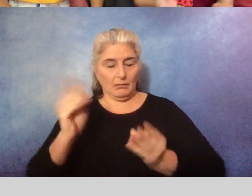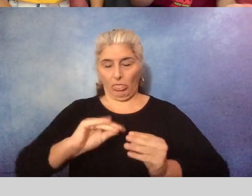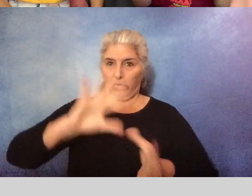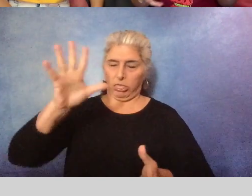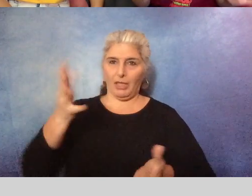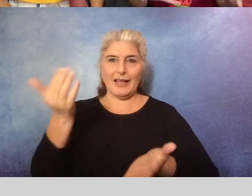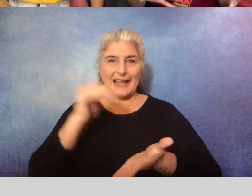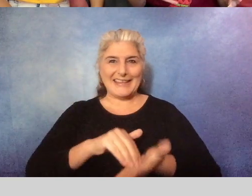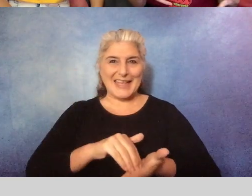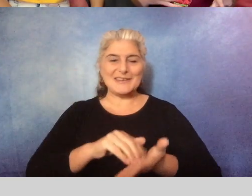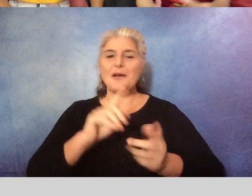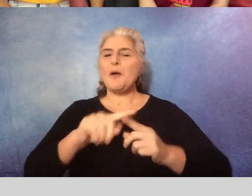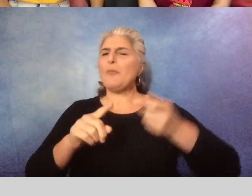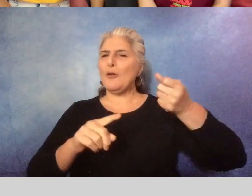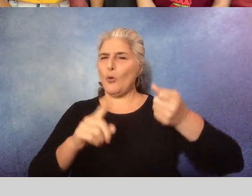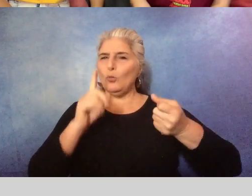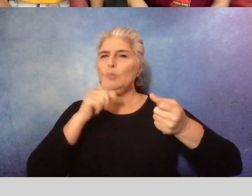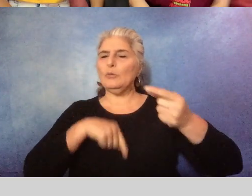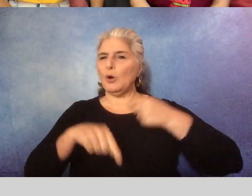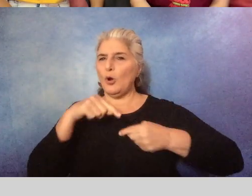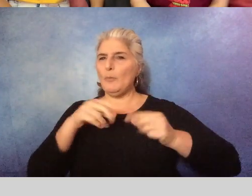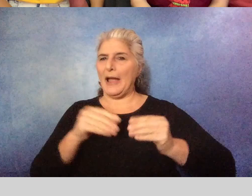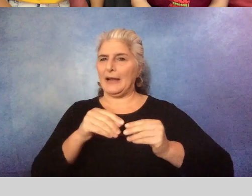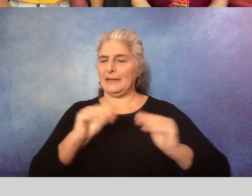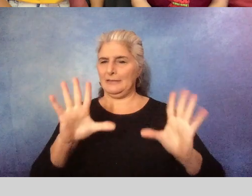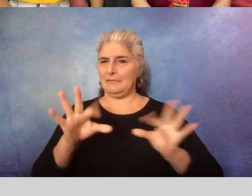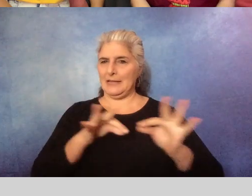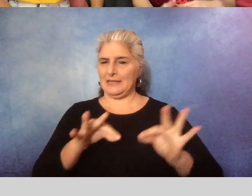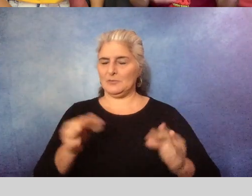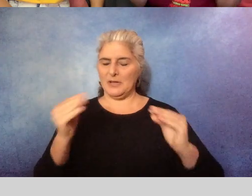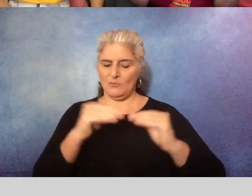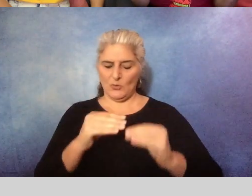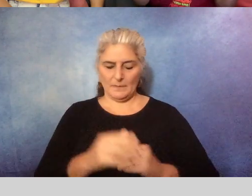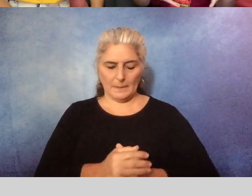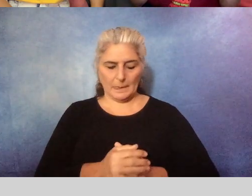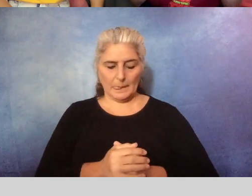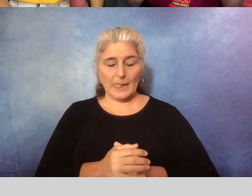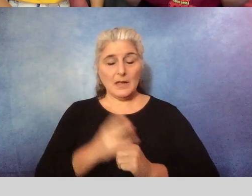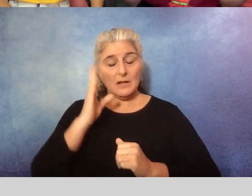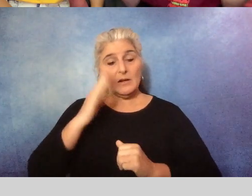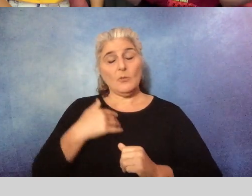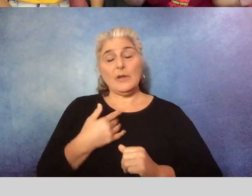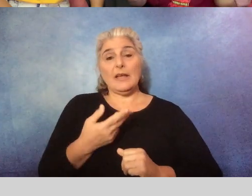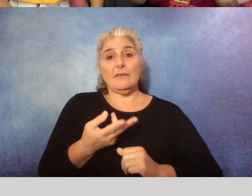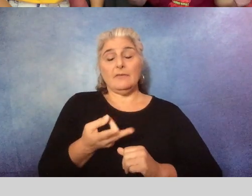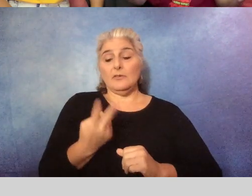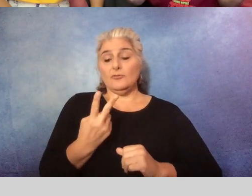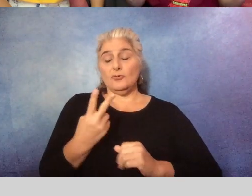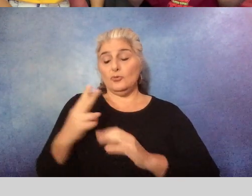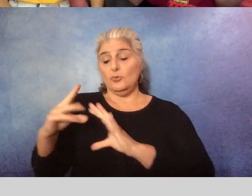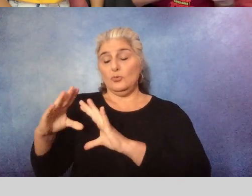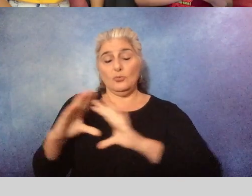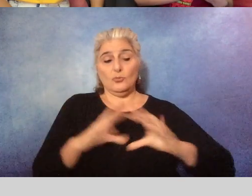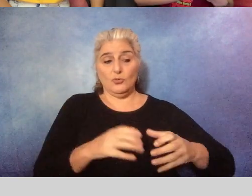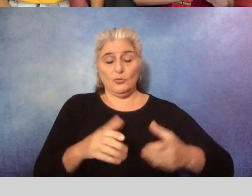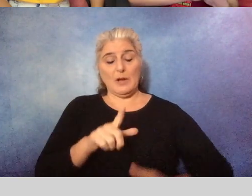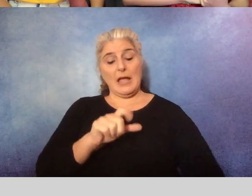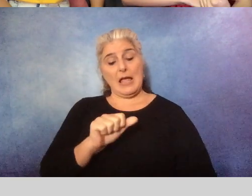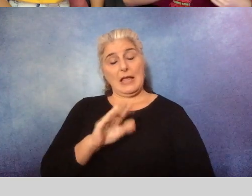but let's try to explain a bit more. So we had two, a team of two sides. We had Labcodes working